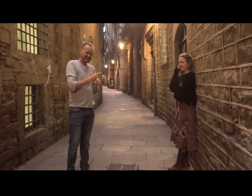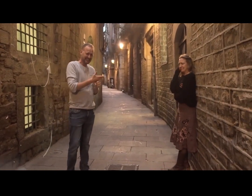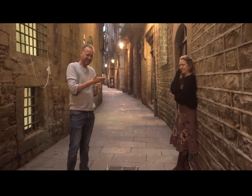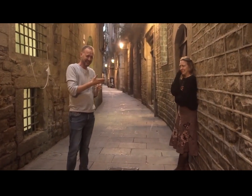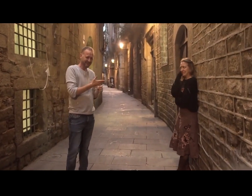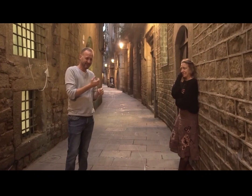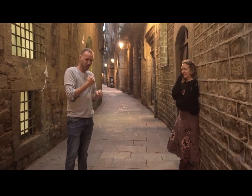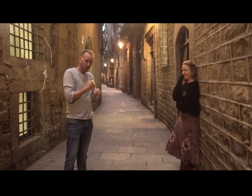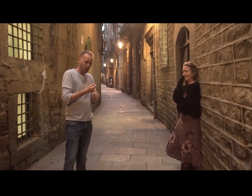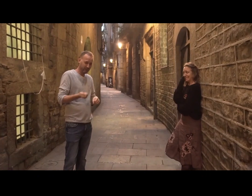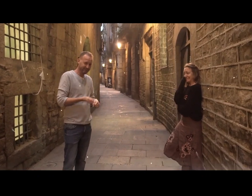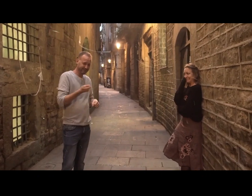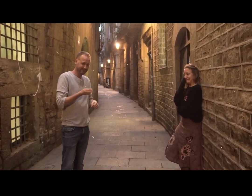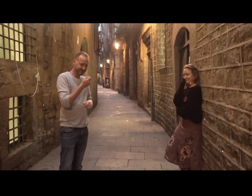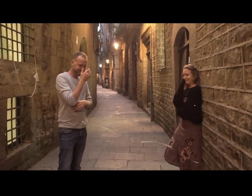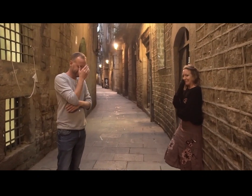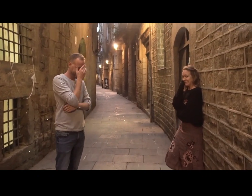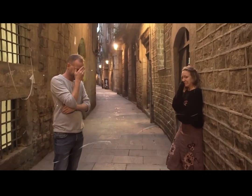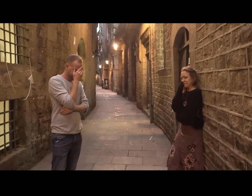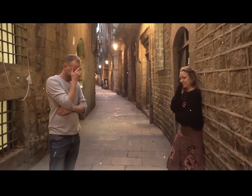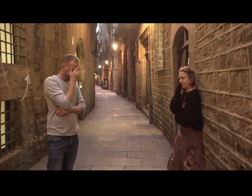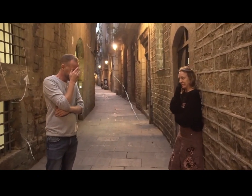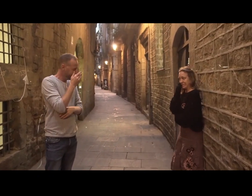Oh no... it's my sister! Working the streets right here right now!